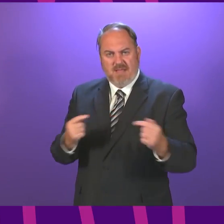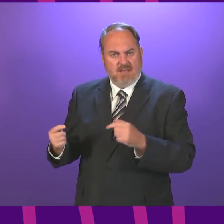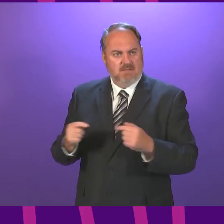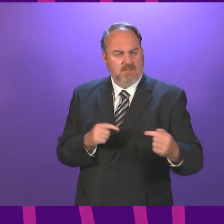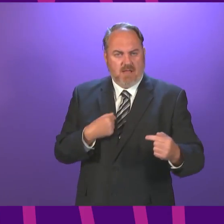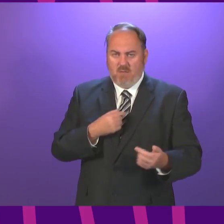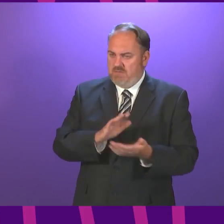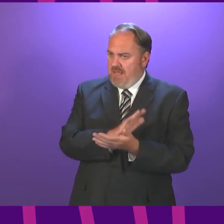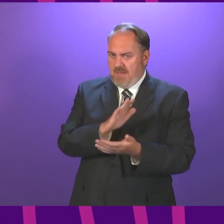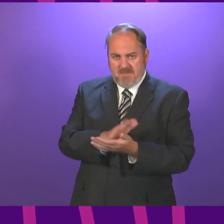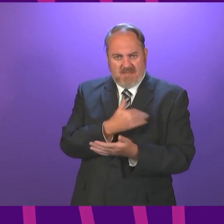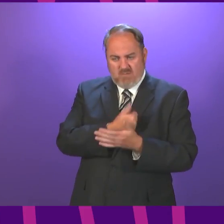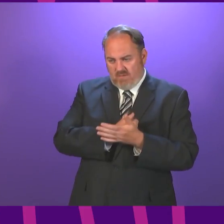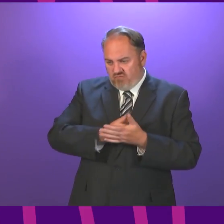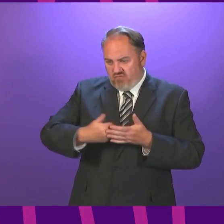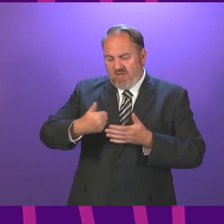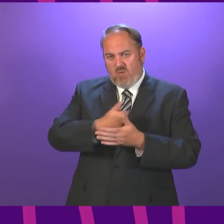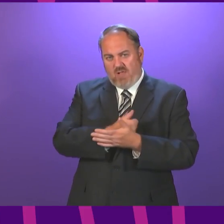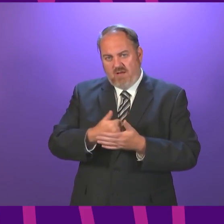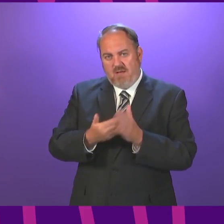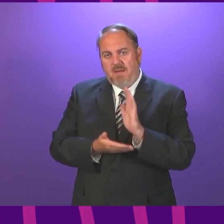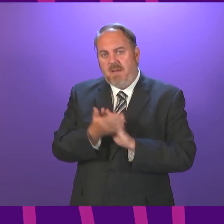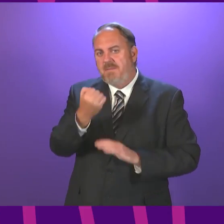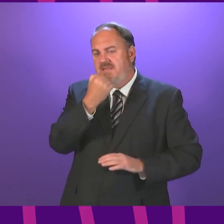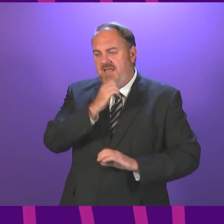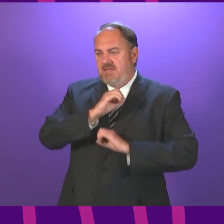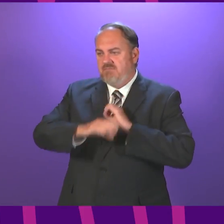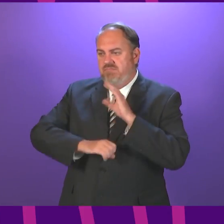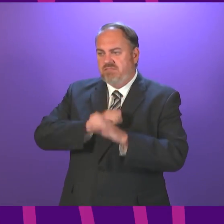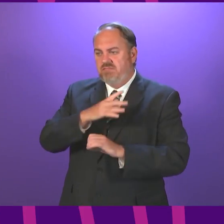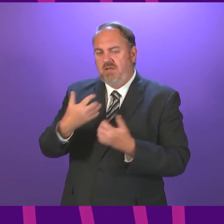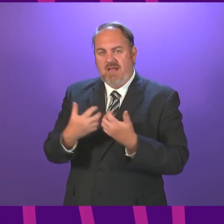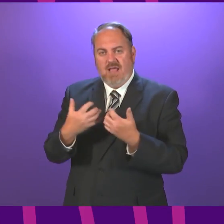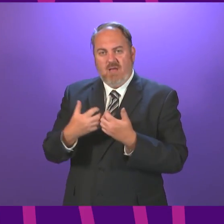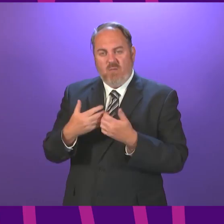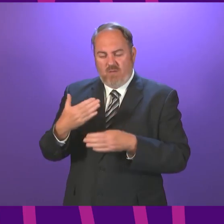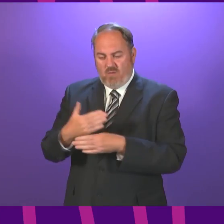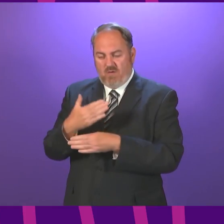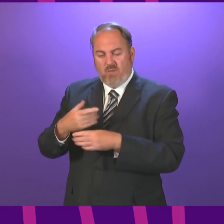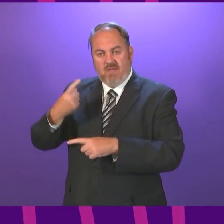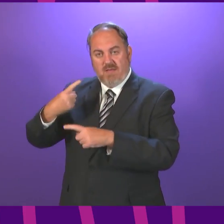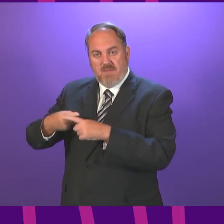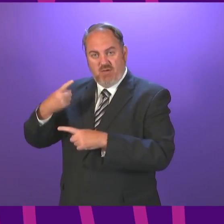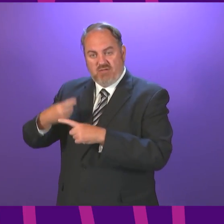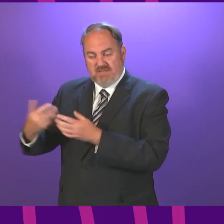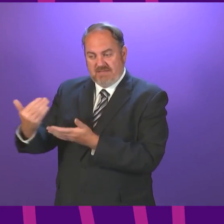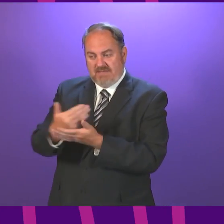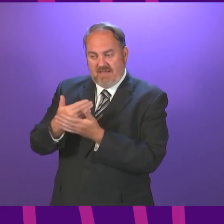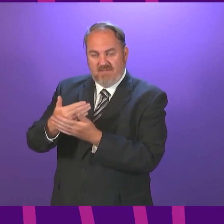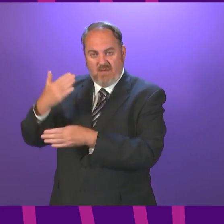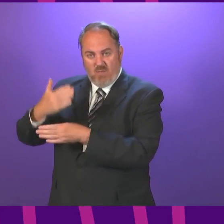regular updates on the detail of how we connect our emergency work with the longer-term work